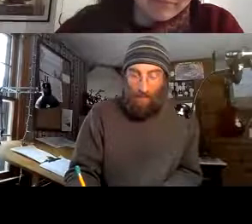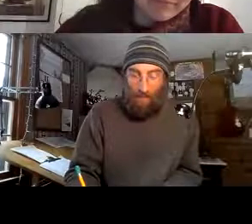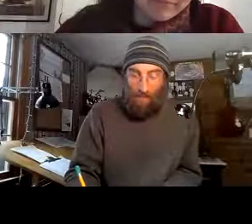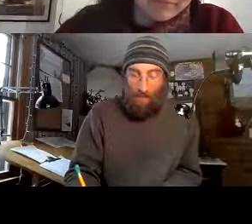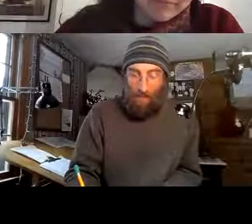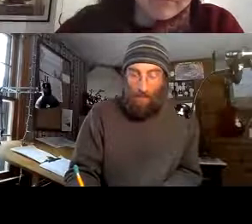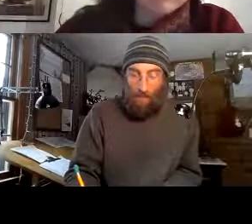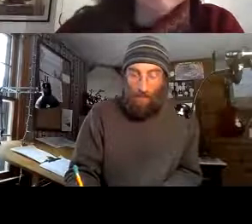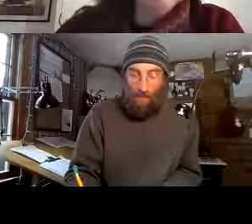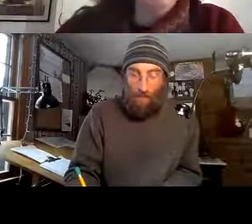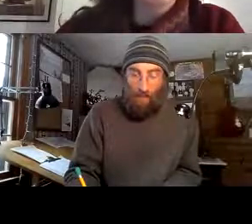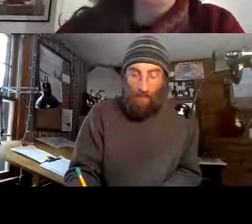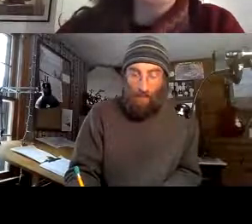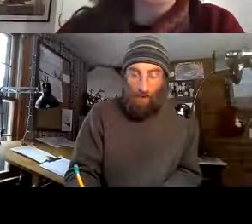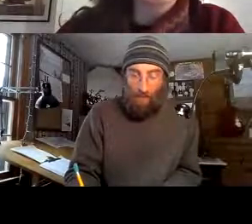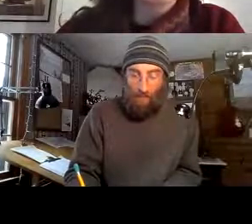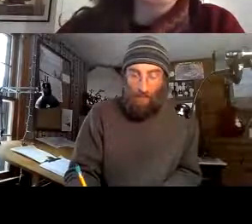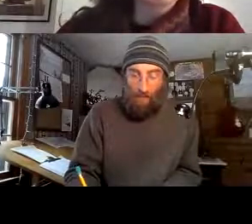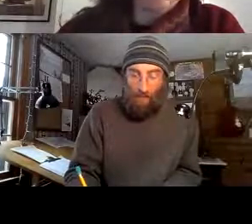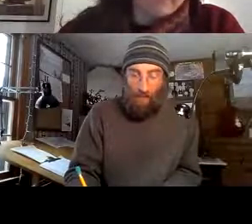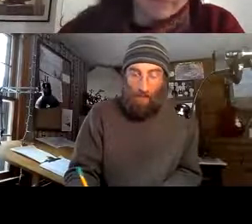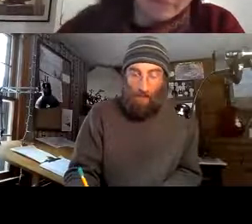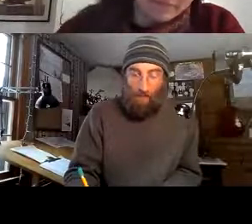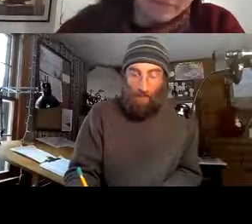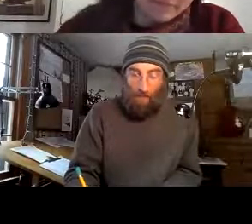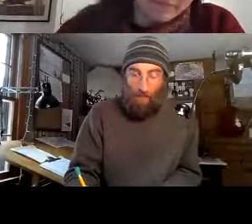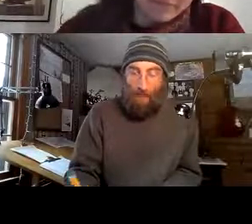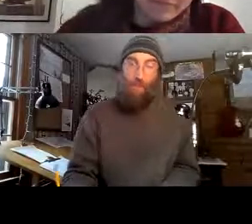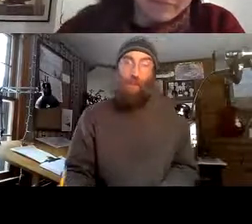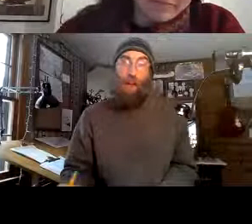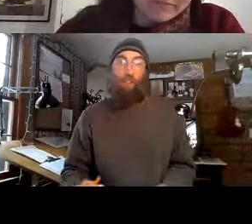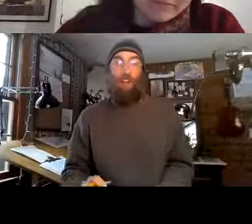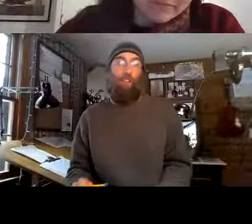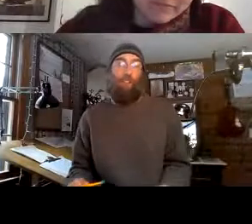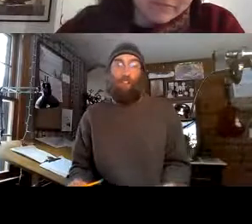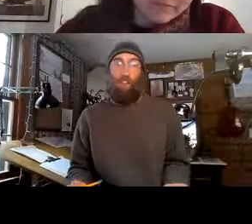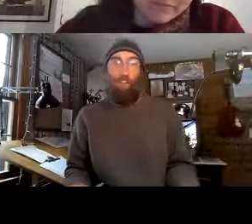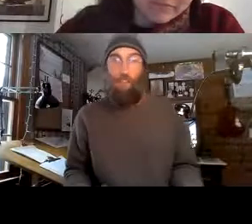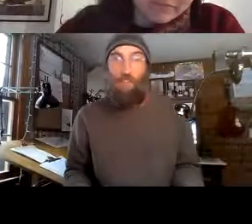have them say the first thing that comes to mind, right? And you don't have to have a big plan for a graphic novel series in order to